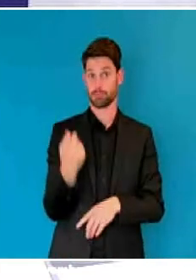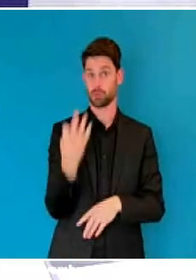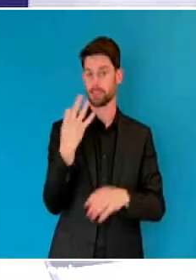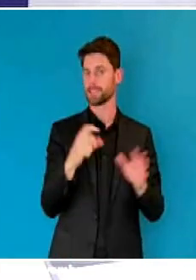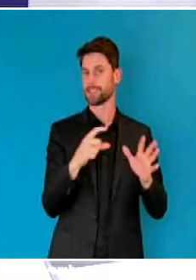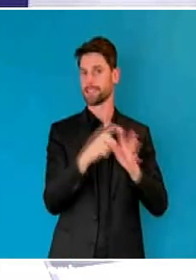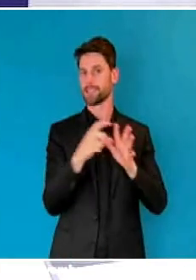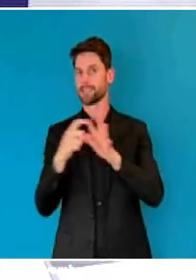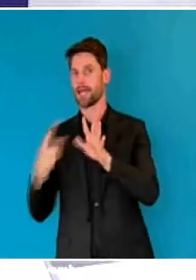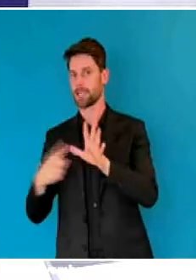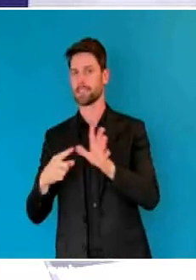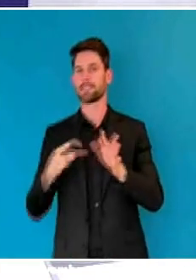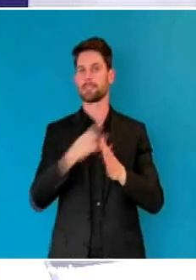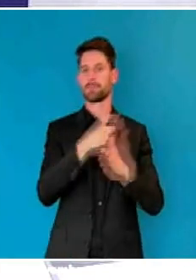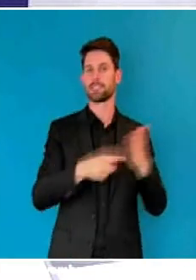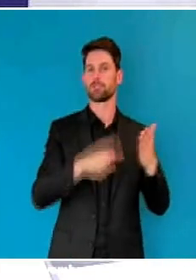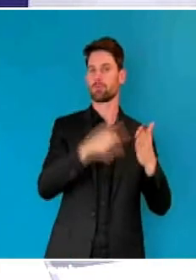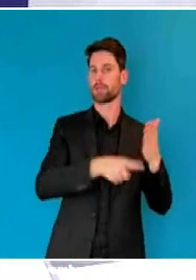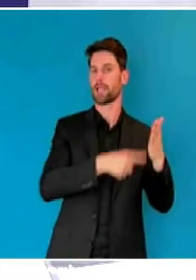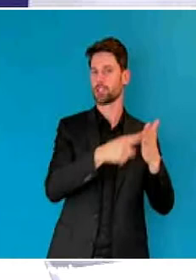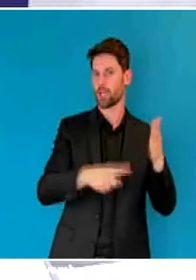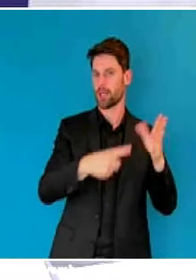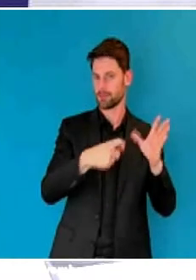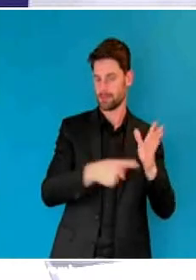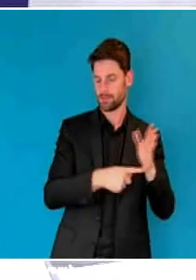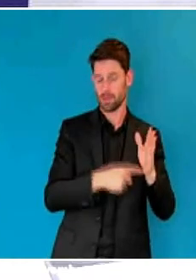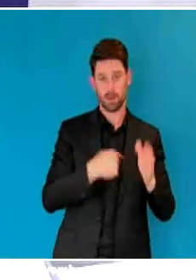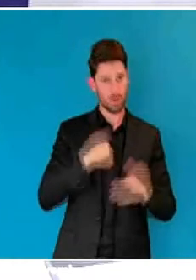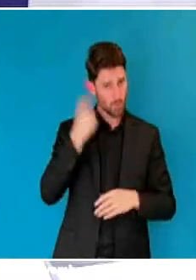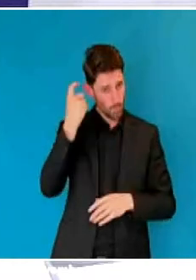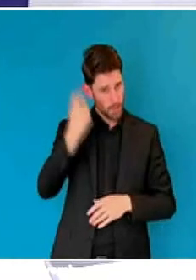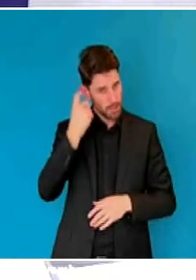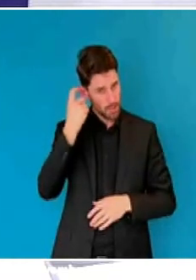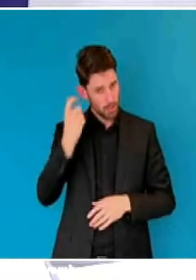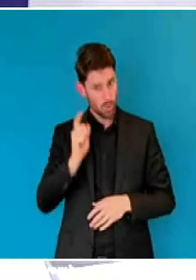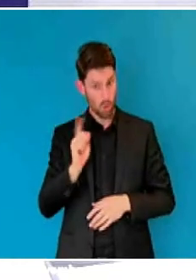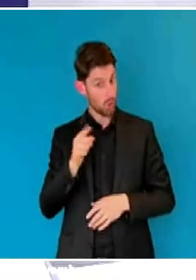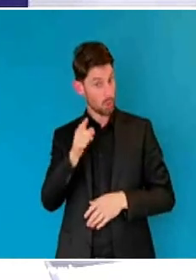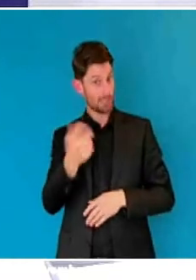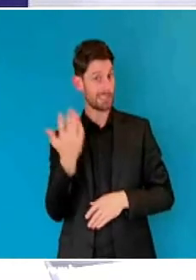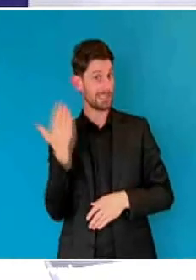There is now. What is the difference between what you have just described which, as I